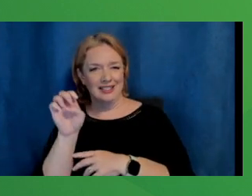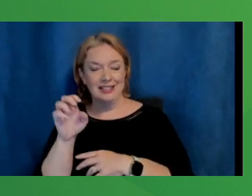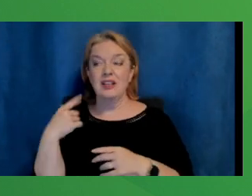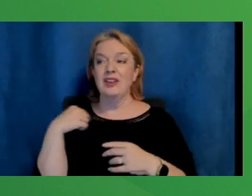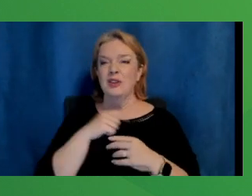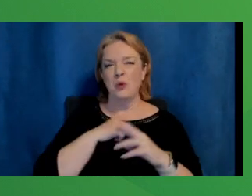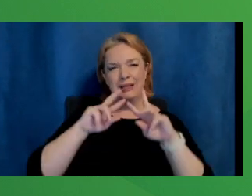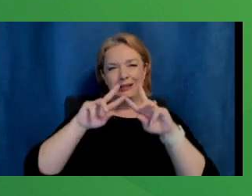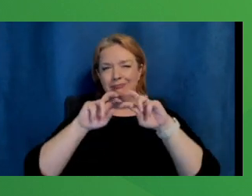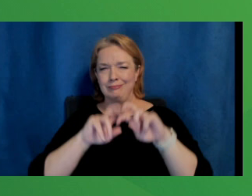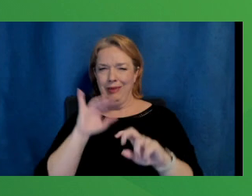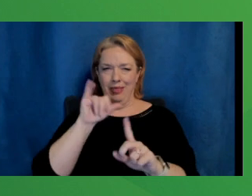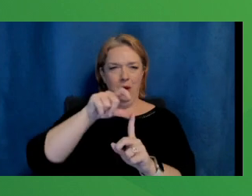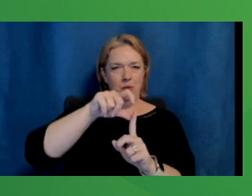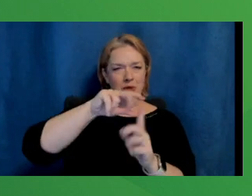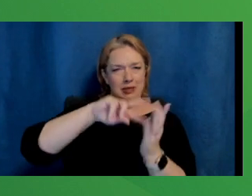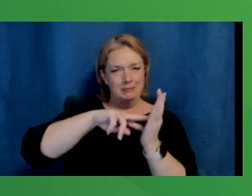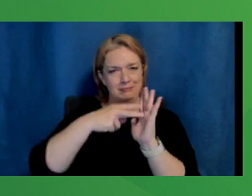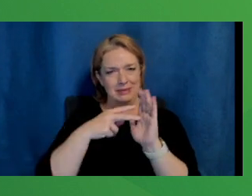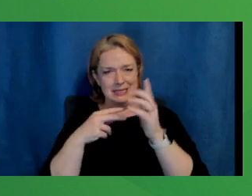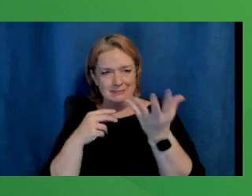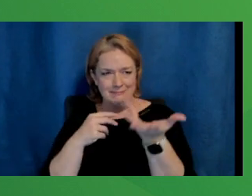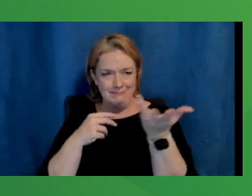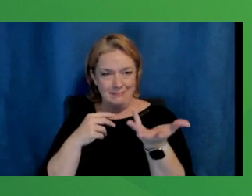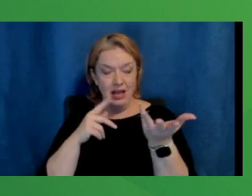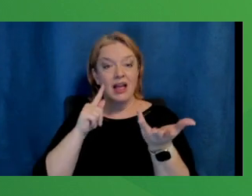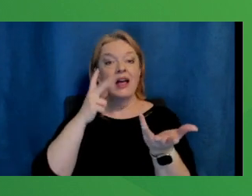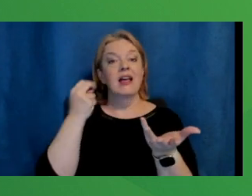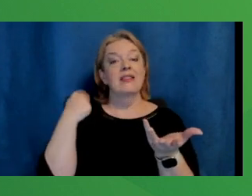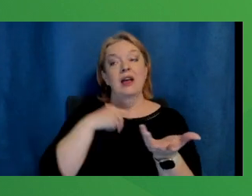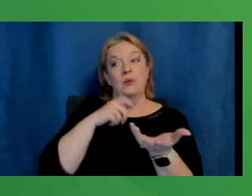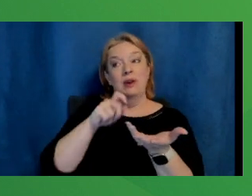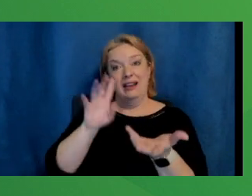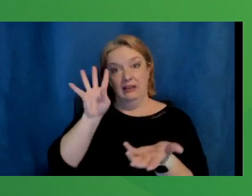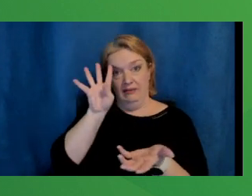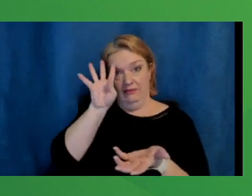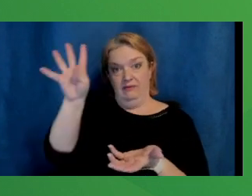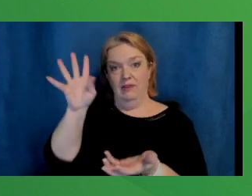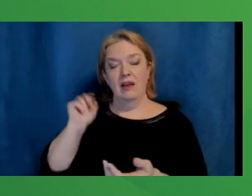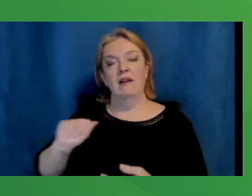had to make our own definition of environmental justice. So, from these six words that you see